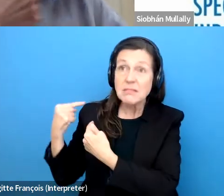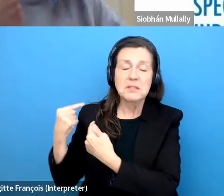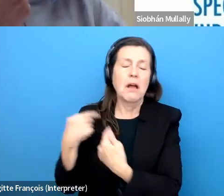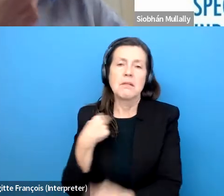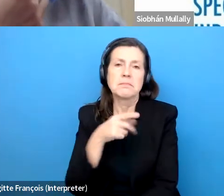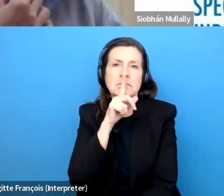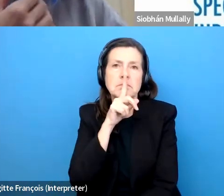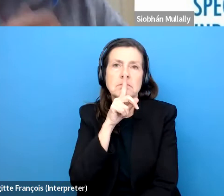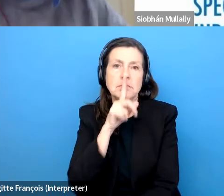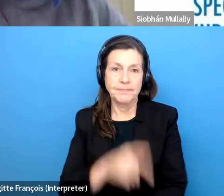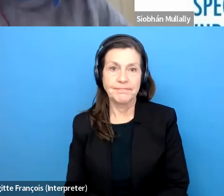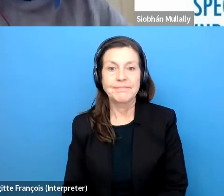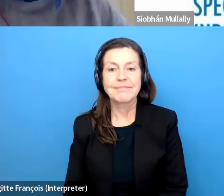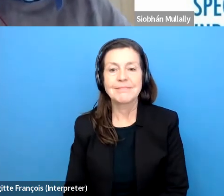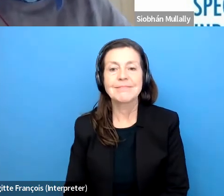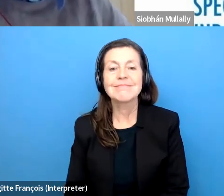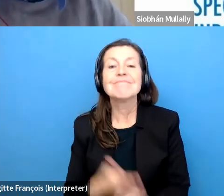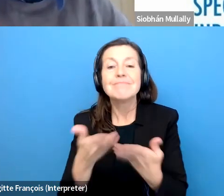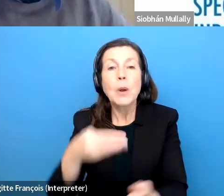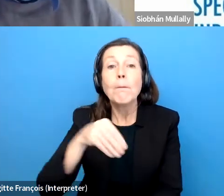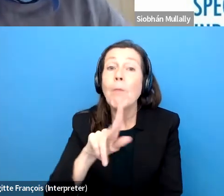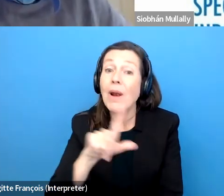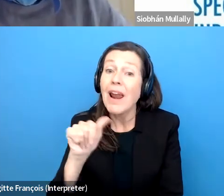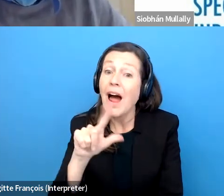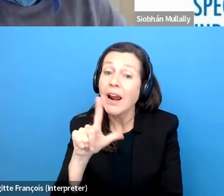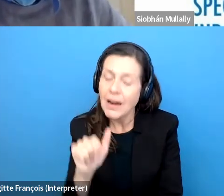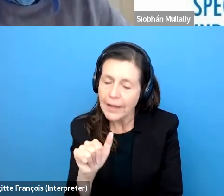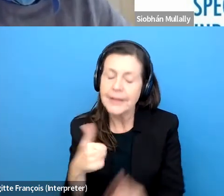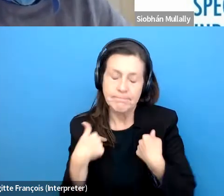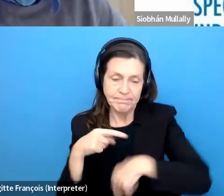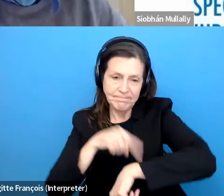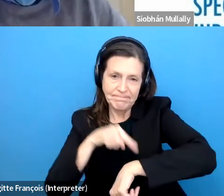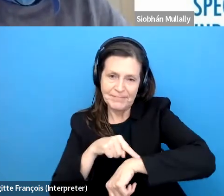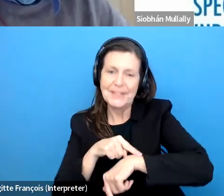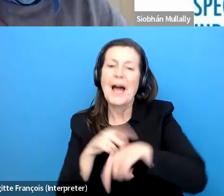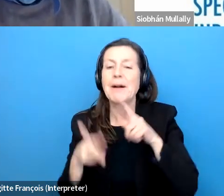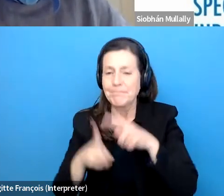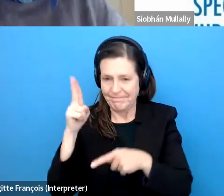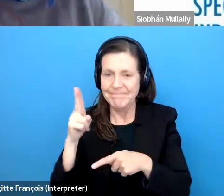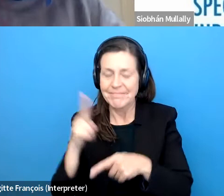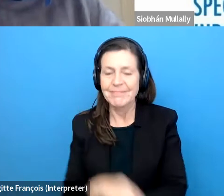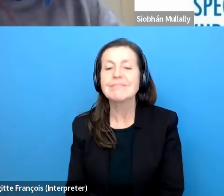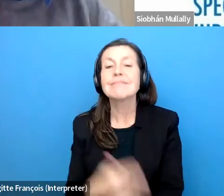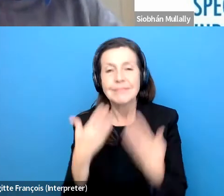I am sorry, we have to conclude now. Thank you, I'll finish now.